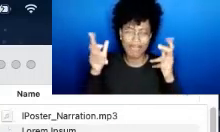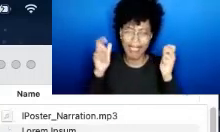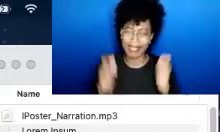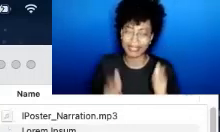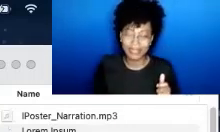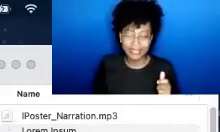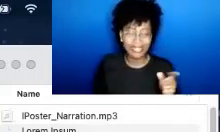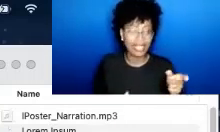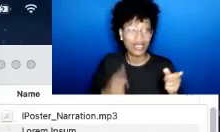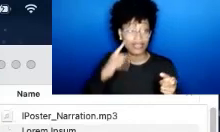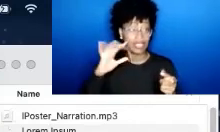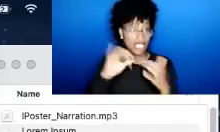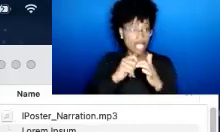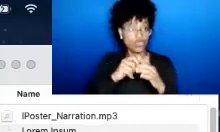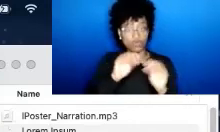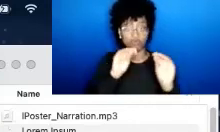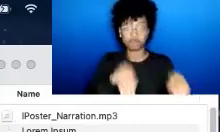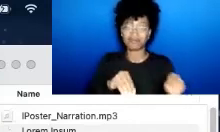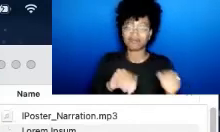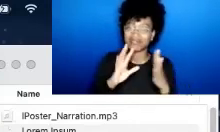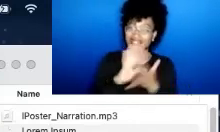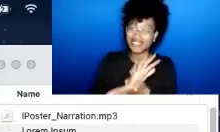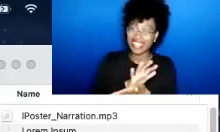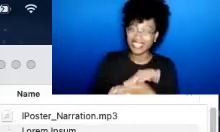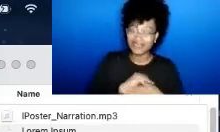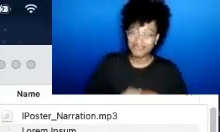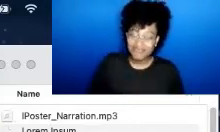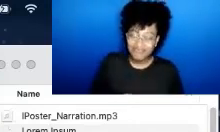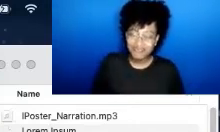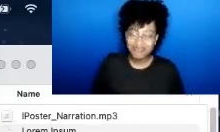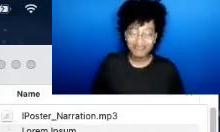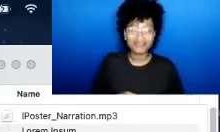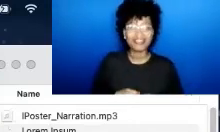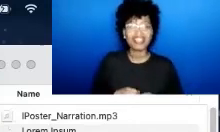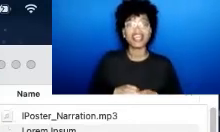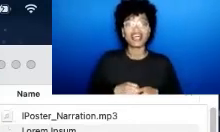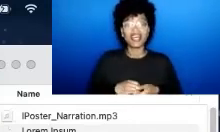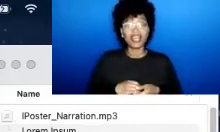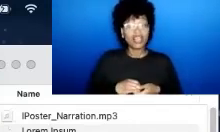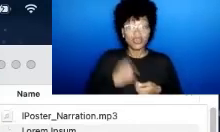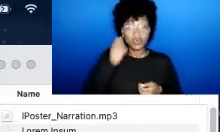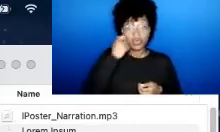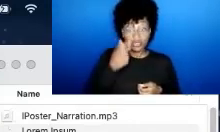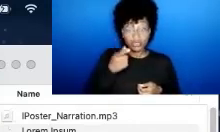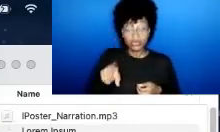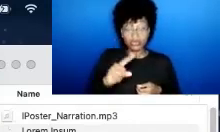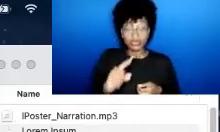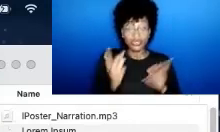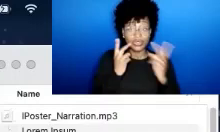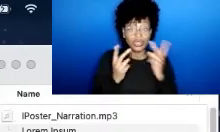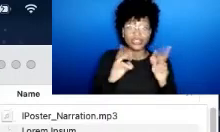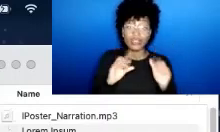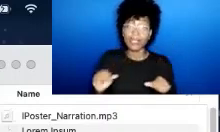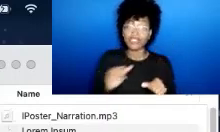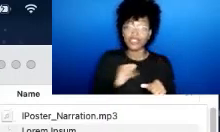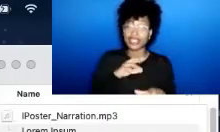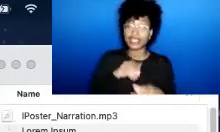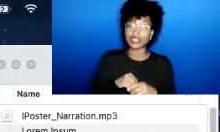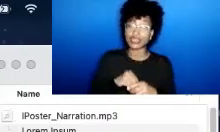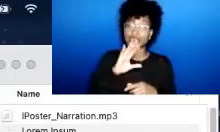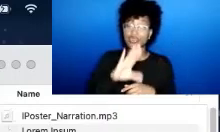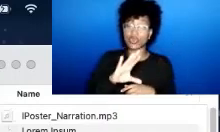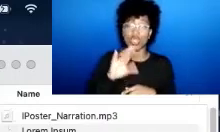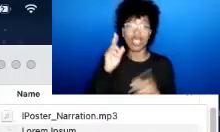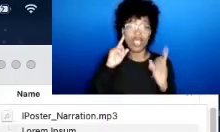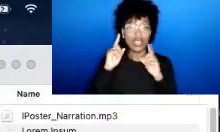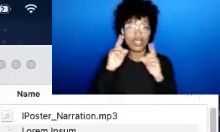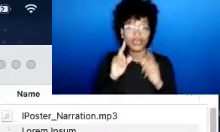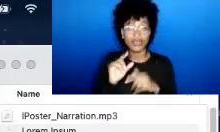a video. And then as you saw, there are possibilities of including an audio file within the presentation